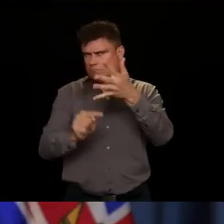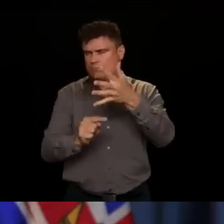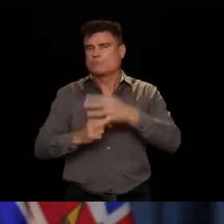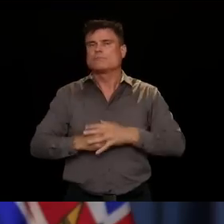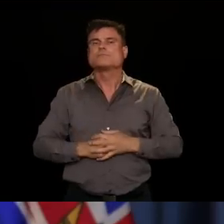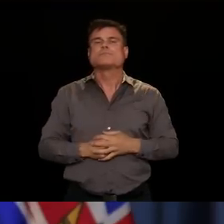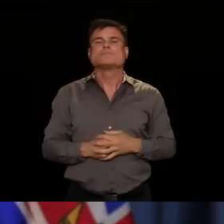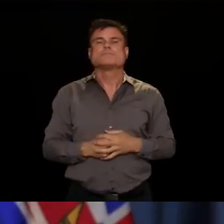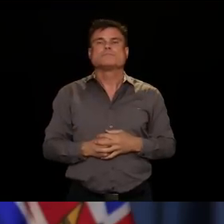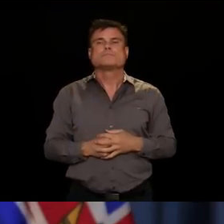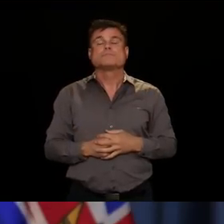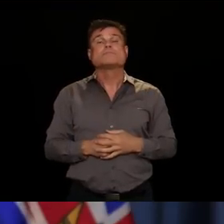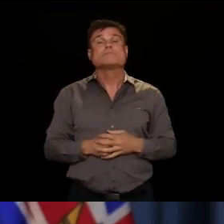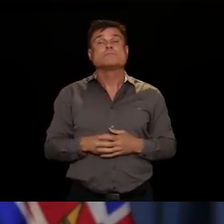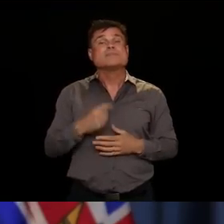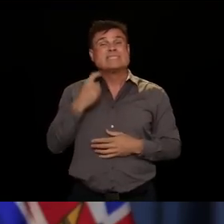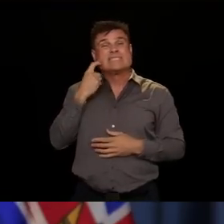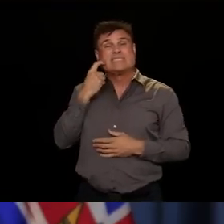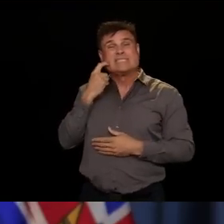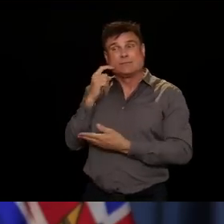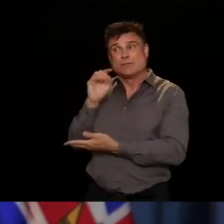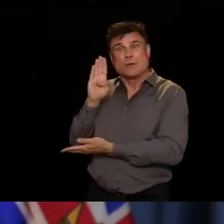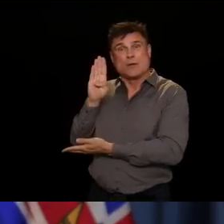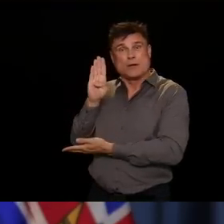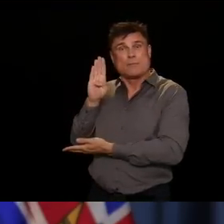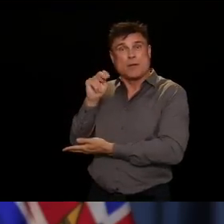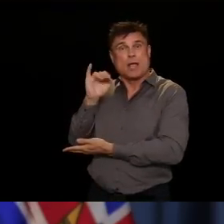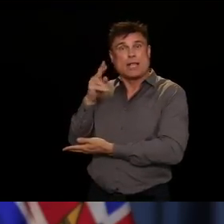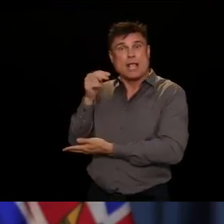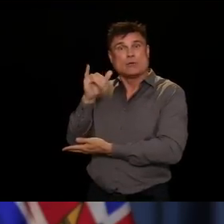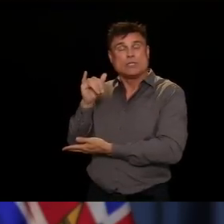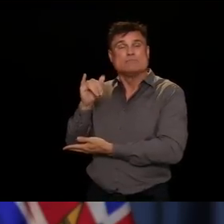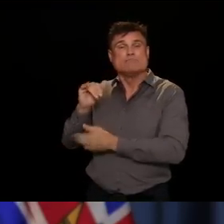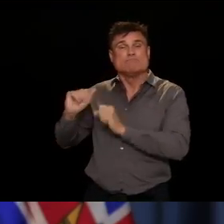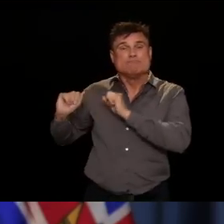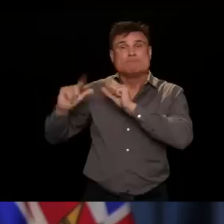The first is to note and it's important when we discuss the issue